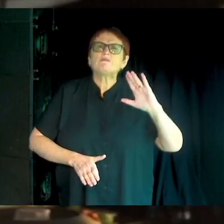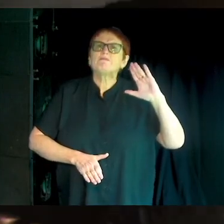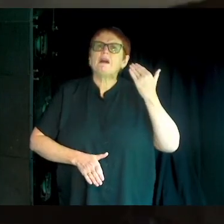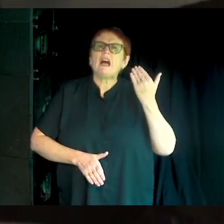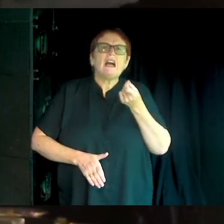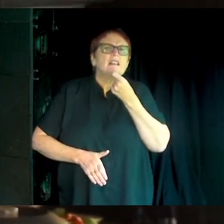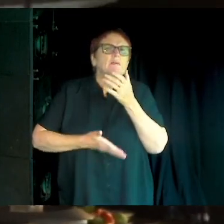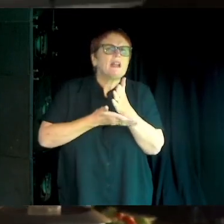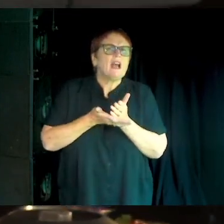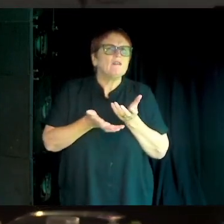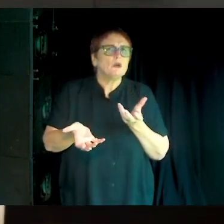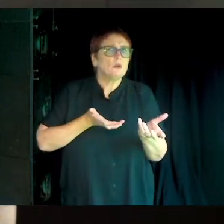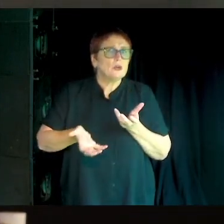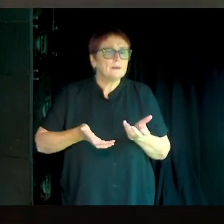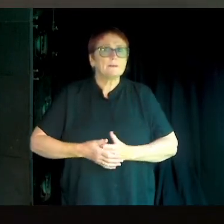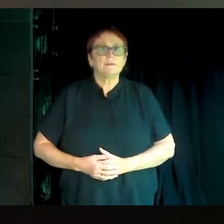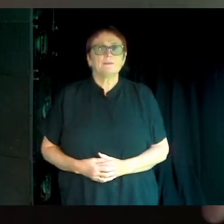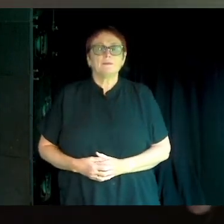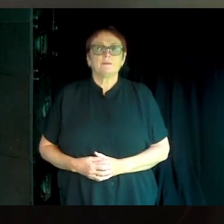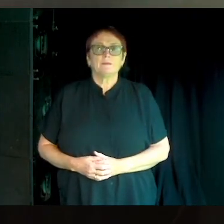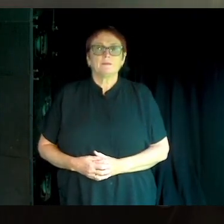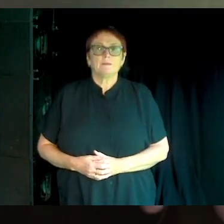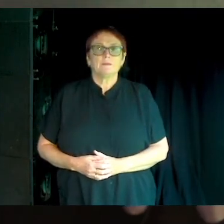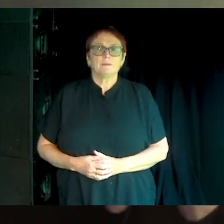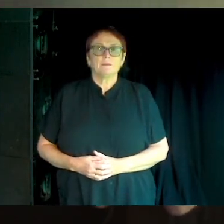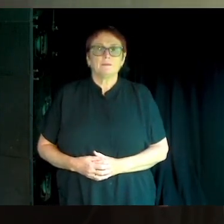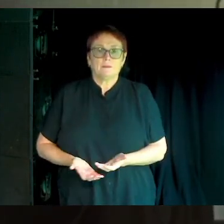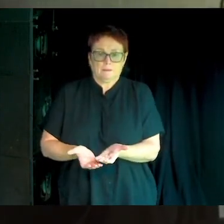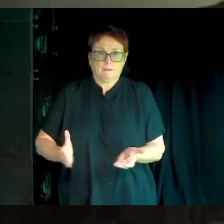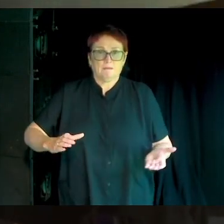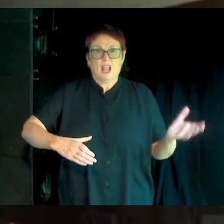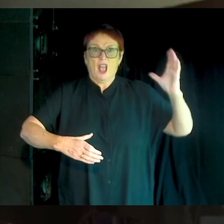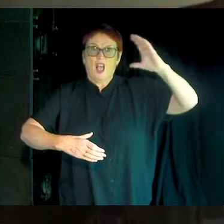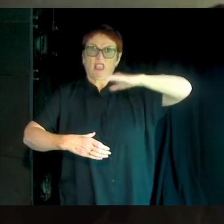so what I do is cover that up so if you of course you have a lid or anything you can cover that and